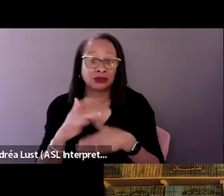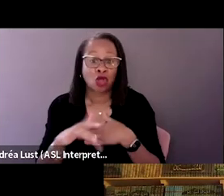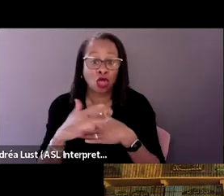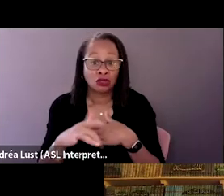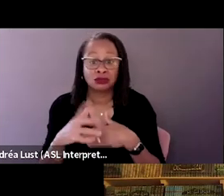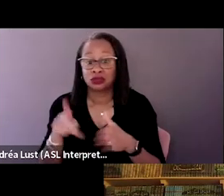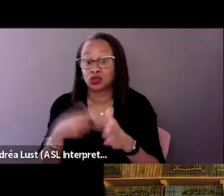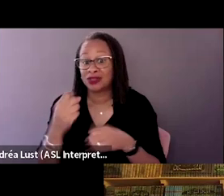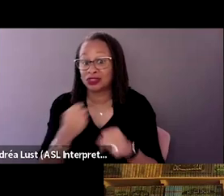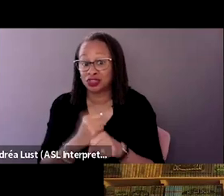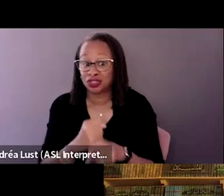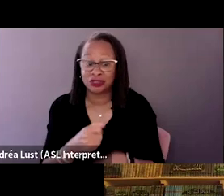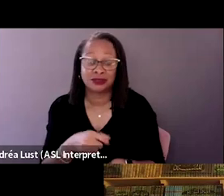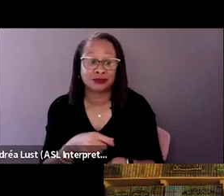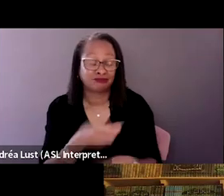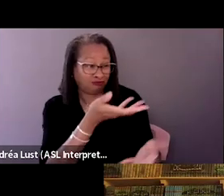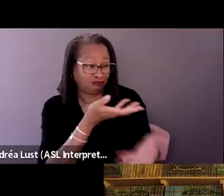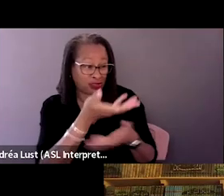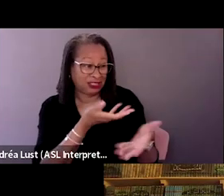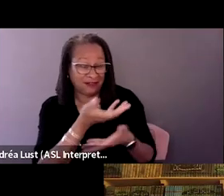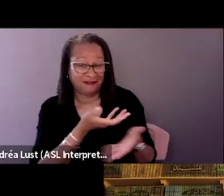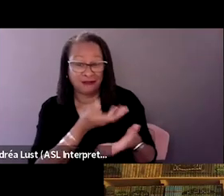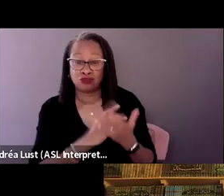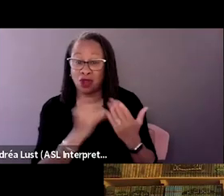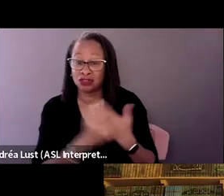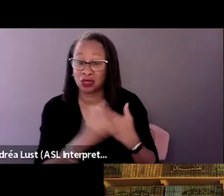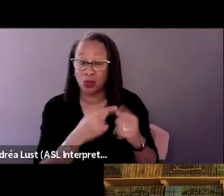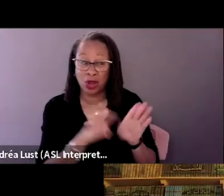and those calls, we receive projects and proposals,